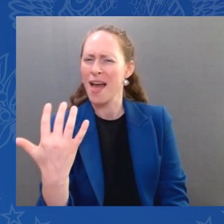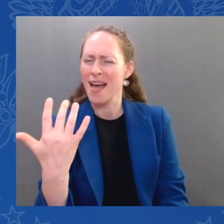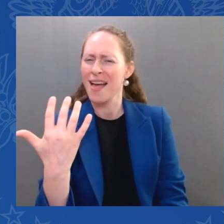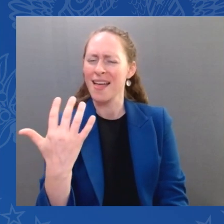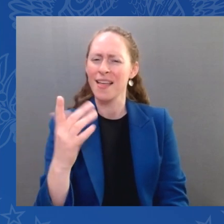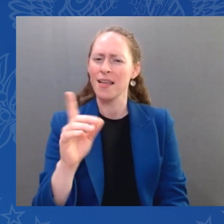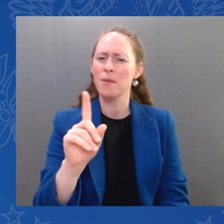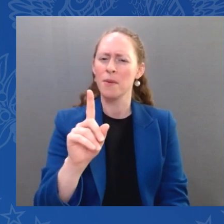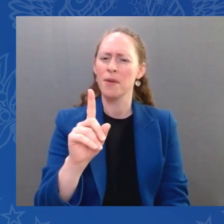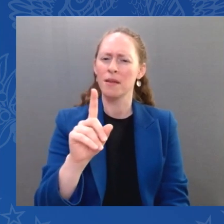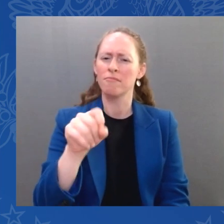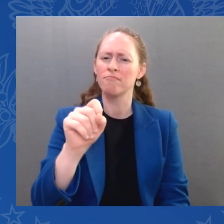No one -- okay?